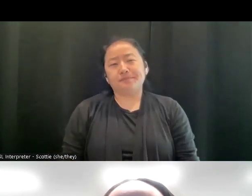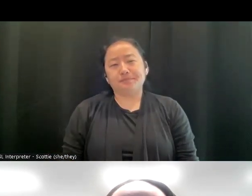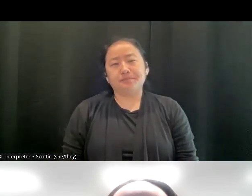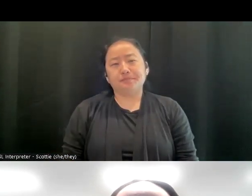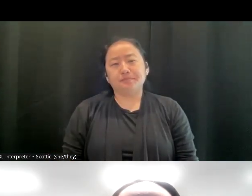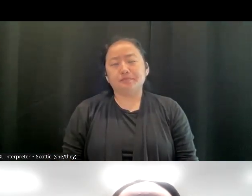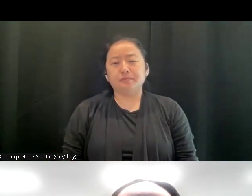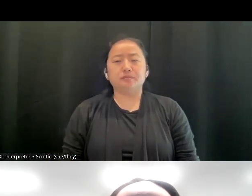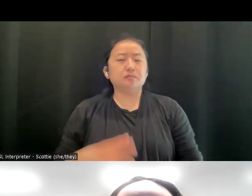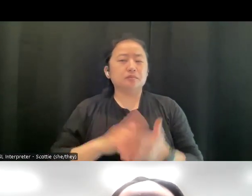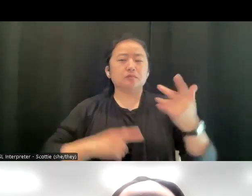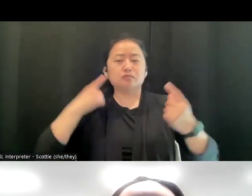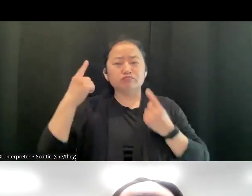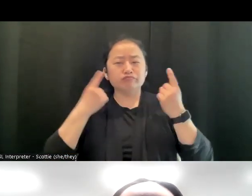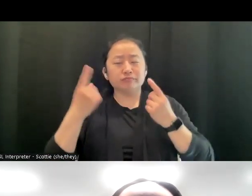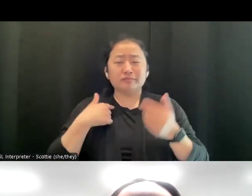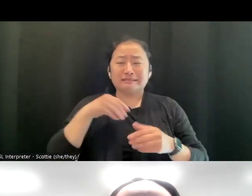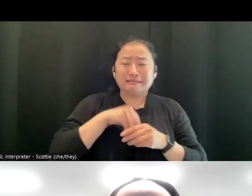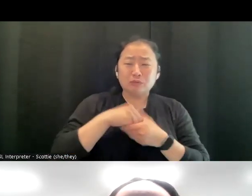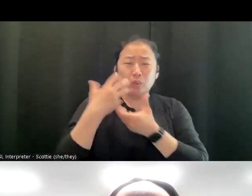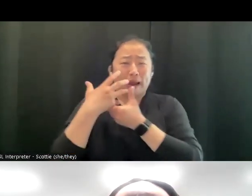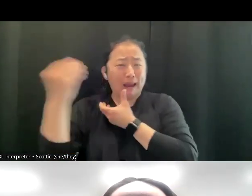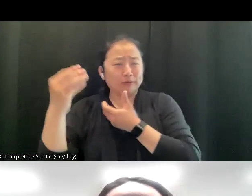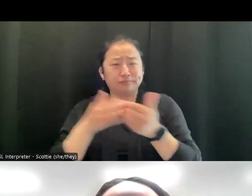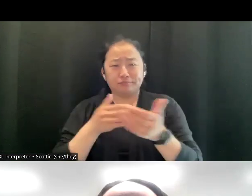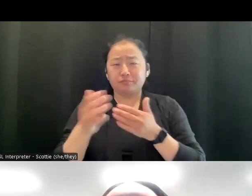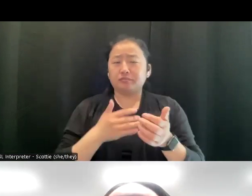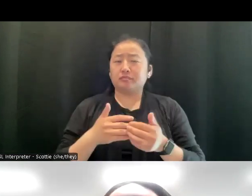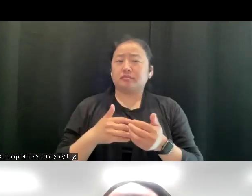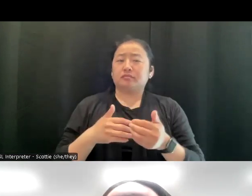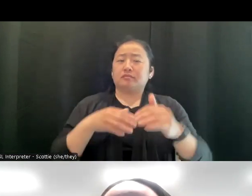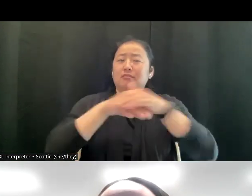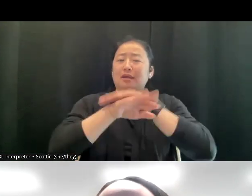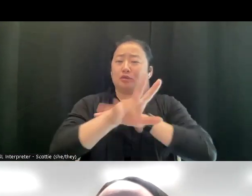regardless if you're doing something indoors or outdoors, ease of access to a location.